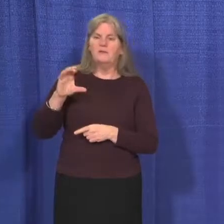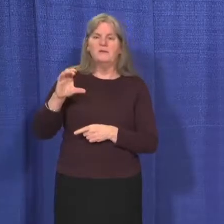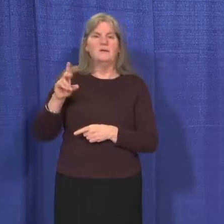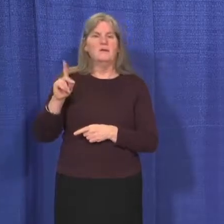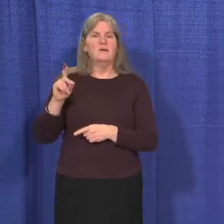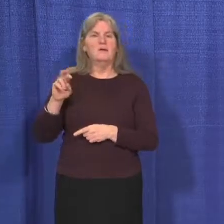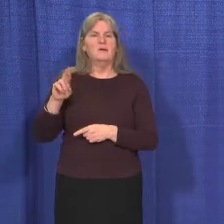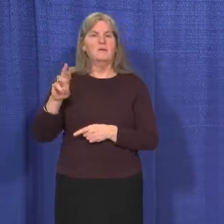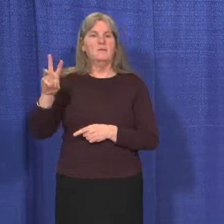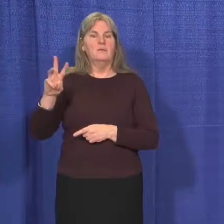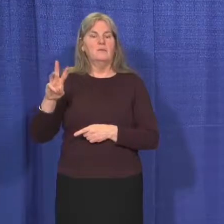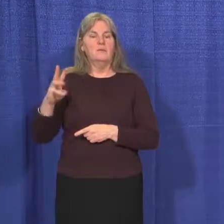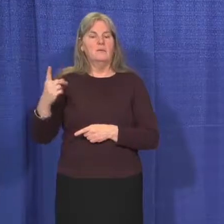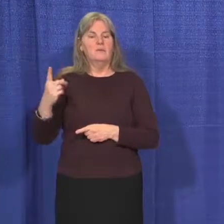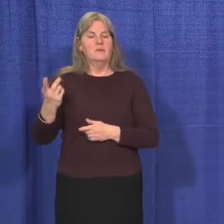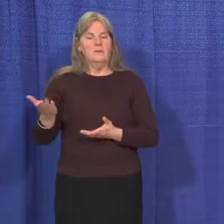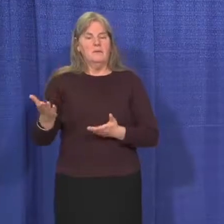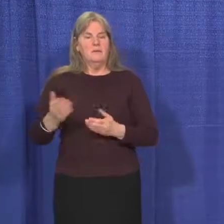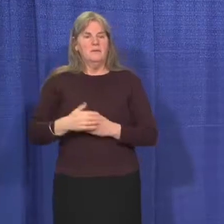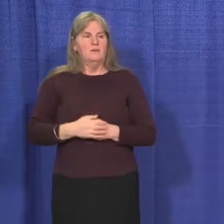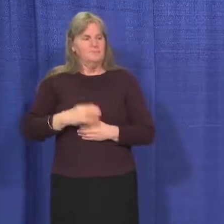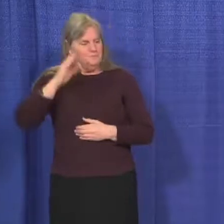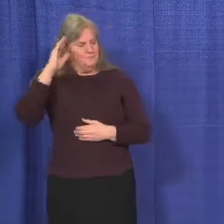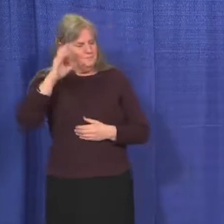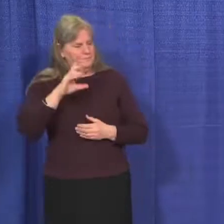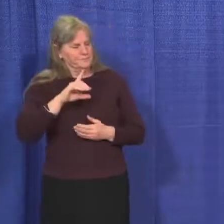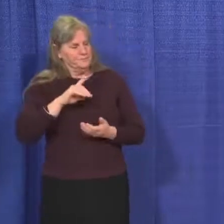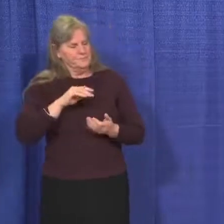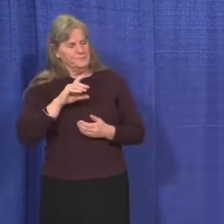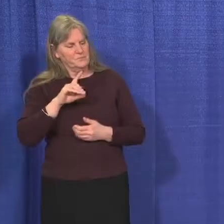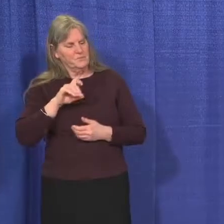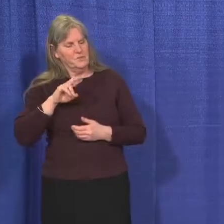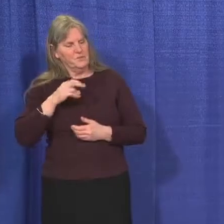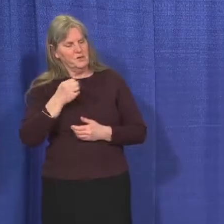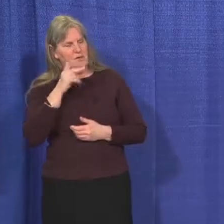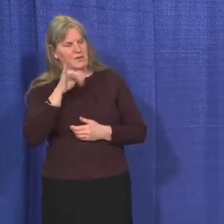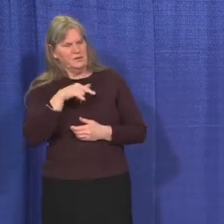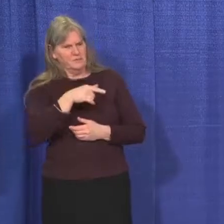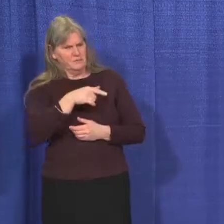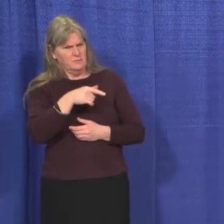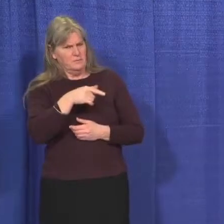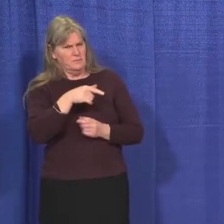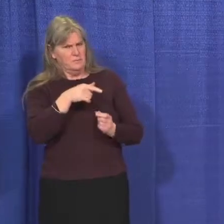Luke from CKRW. Reporter: Hi, Dr Hanley. I was wondering if you could